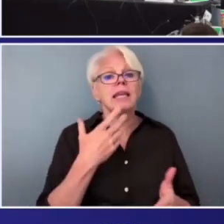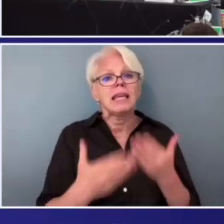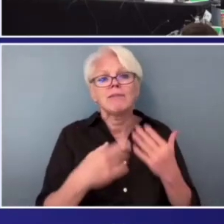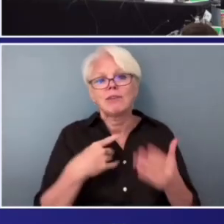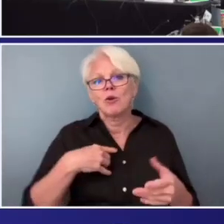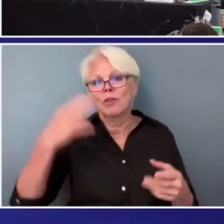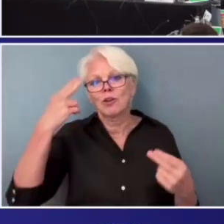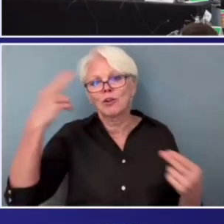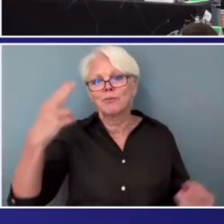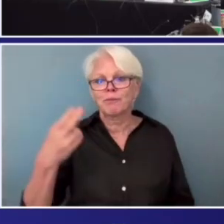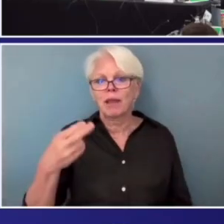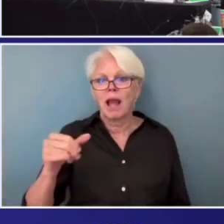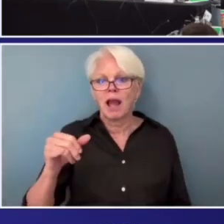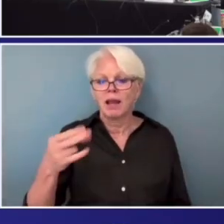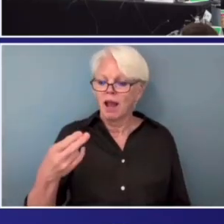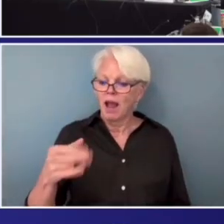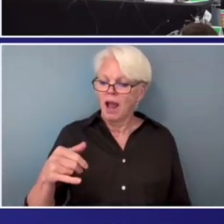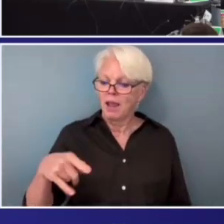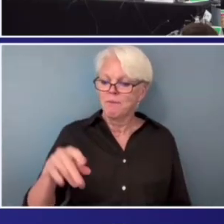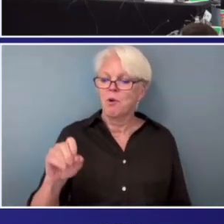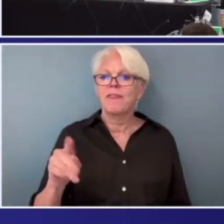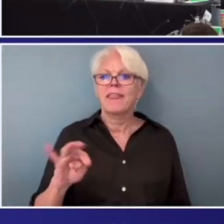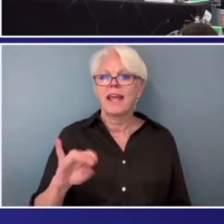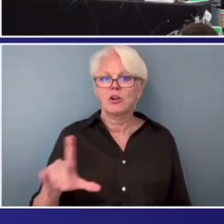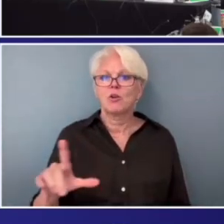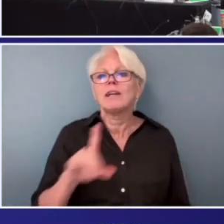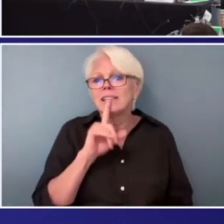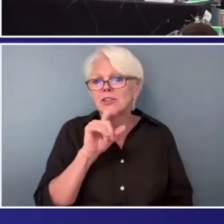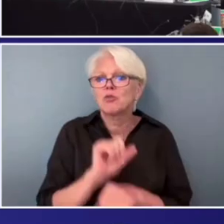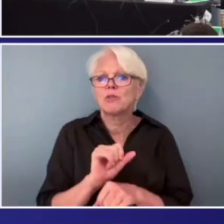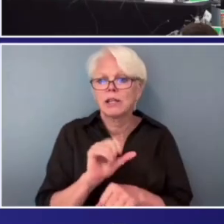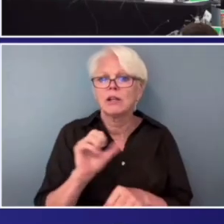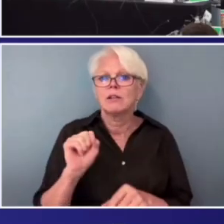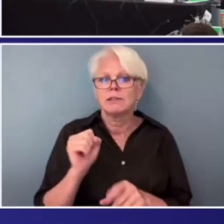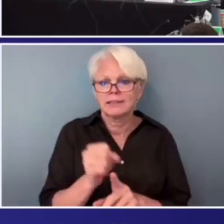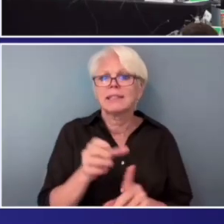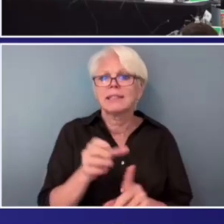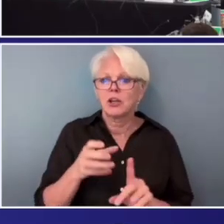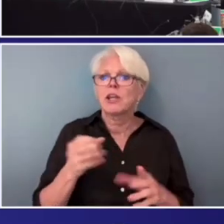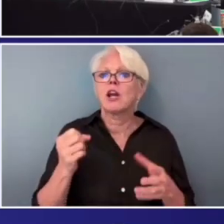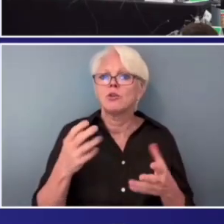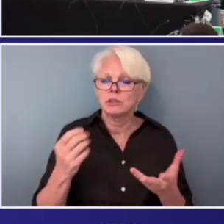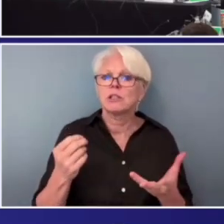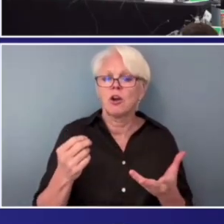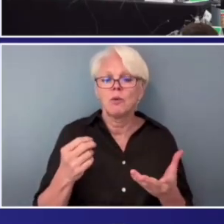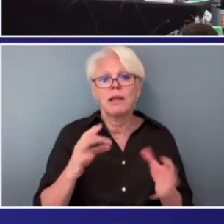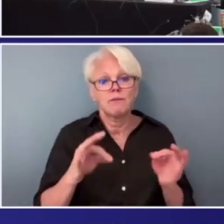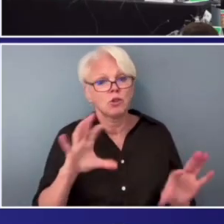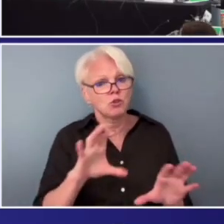it's a real scenario. So if you could do that, we'd really appreciate it. Thanks so much. Ashley?